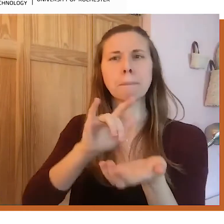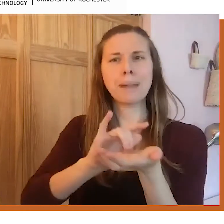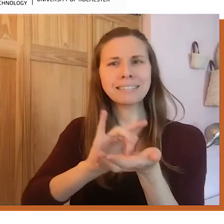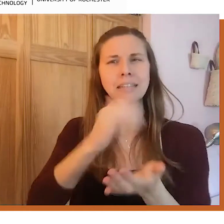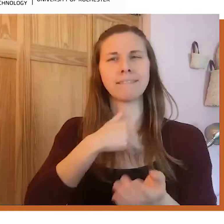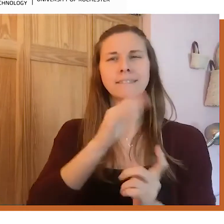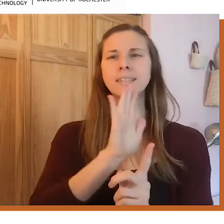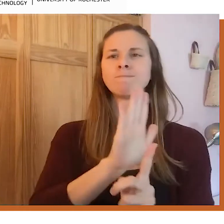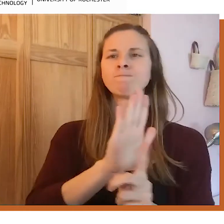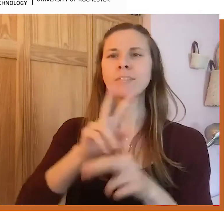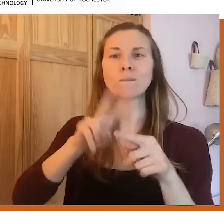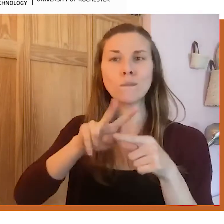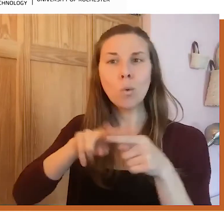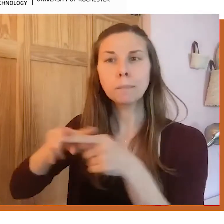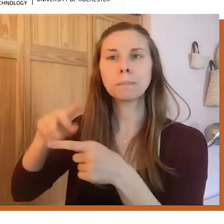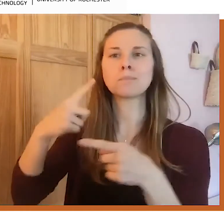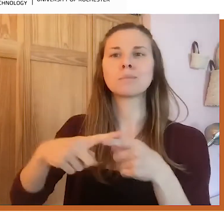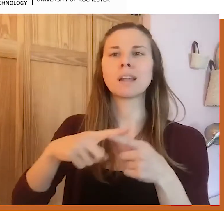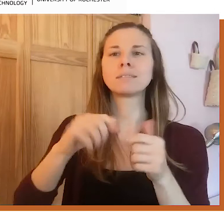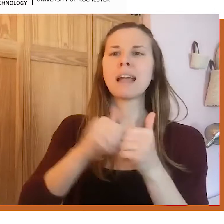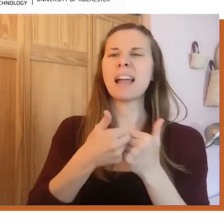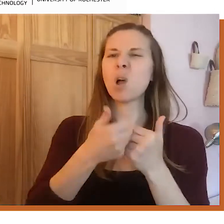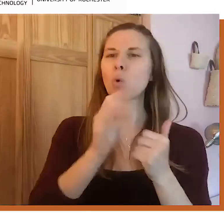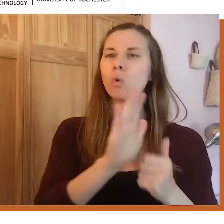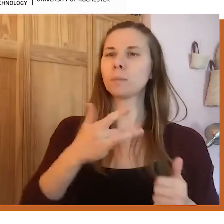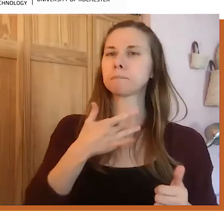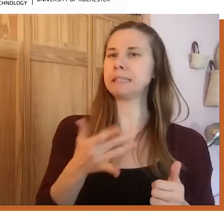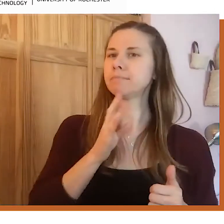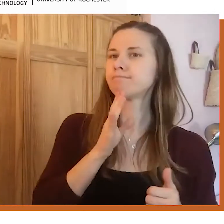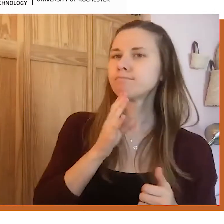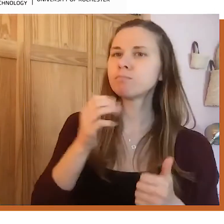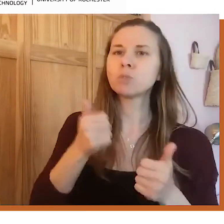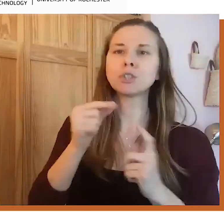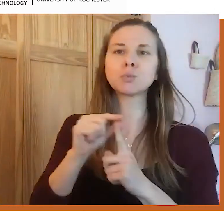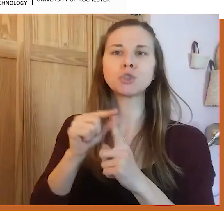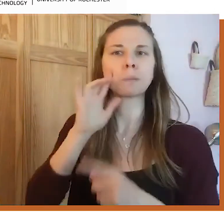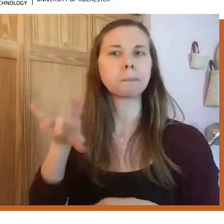the vocabulary, the jargon, which words they pick when they speak.